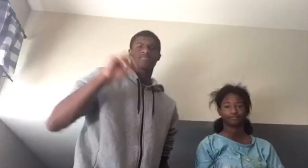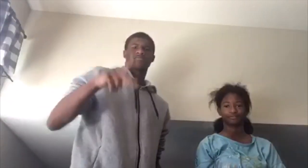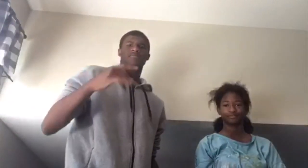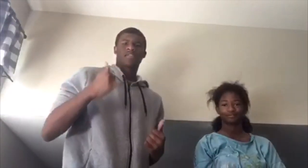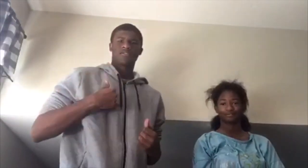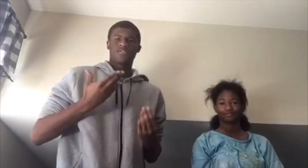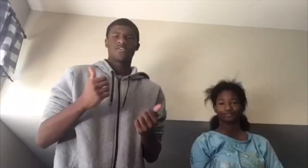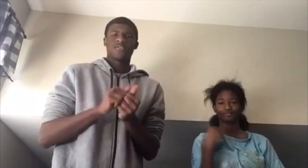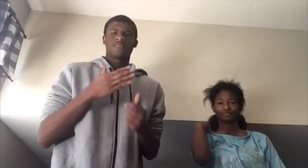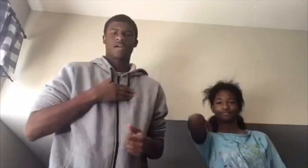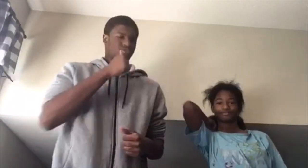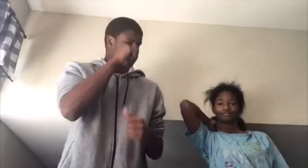Okay, I am here with my sister. Now, we will be doing…